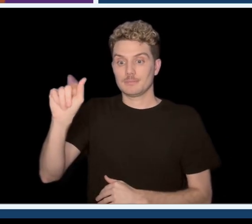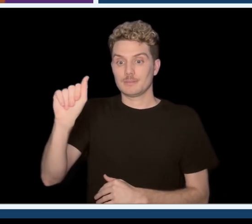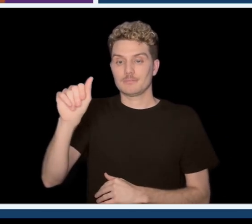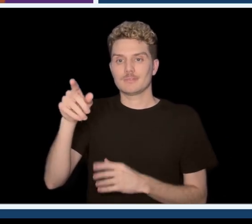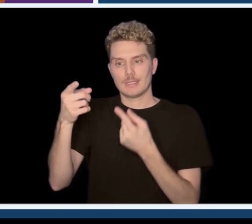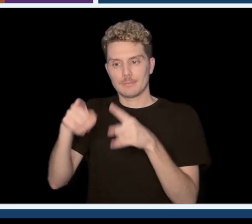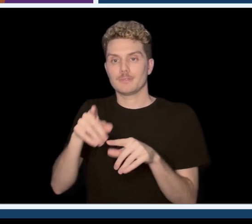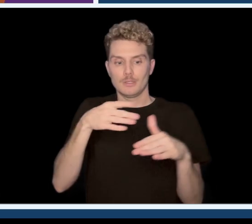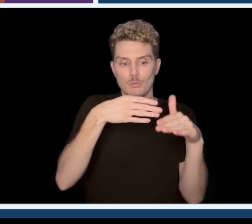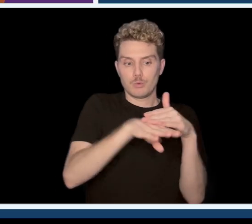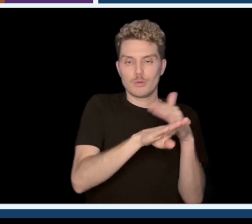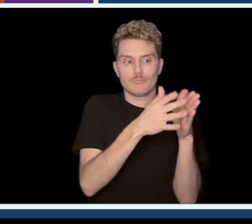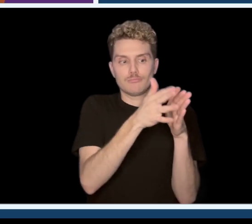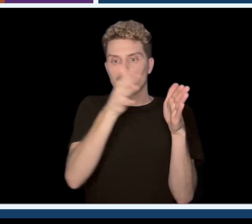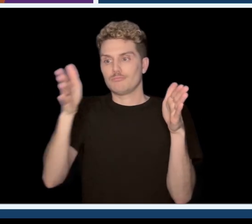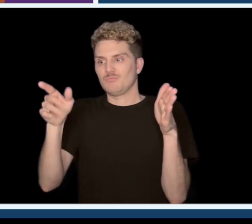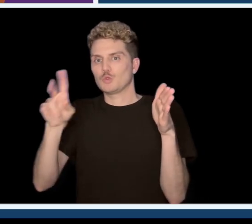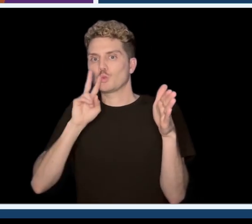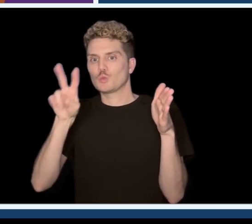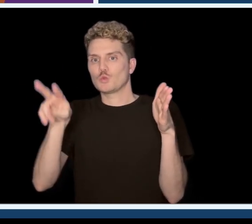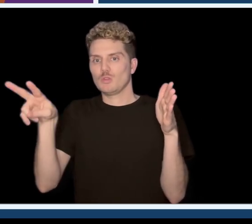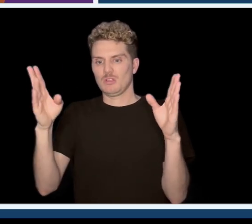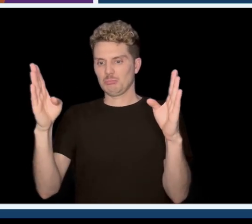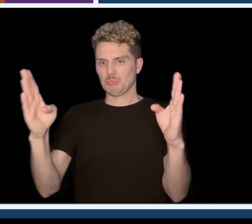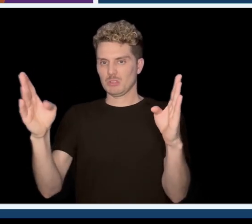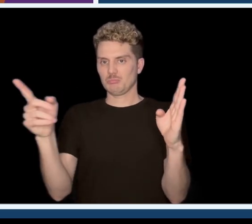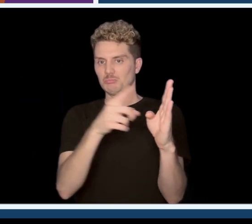as occurring from birth until the age of 22